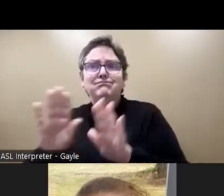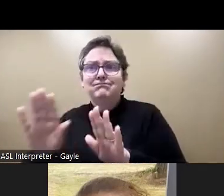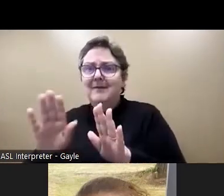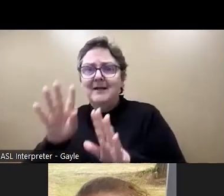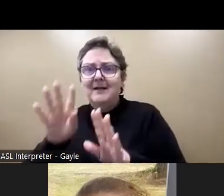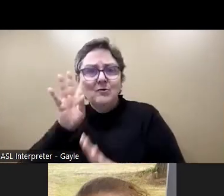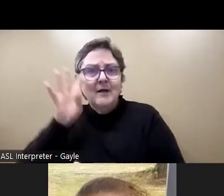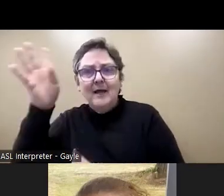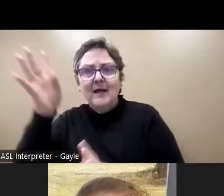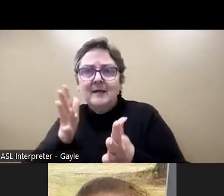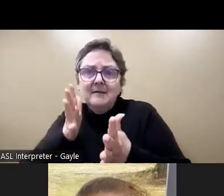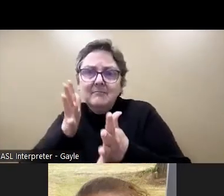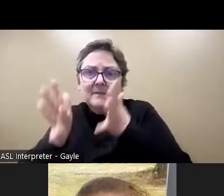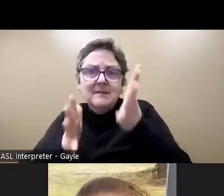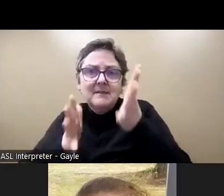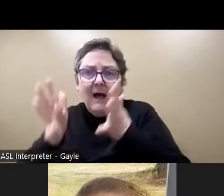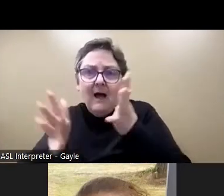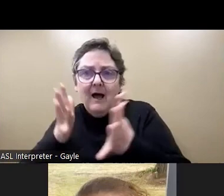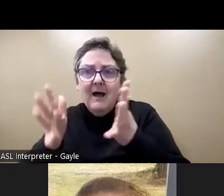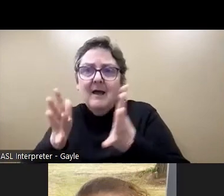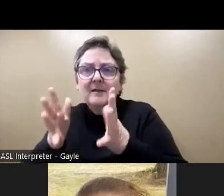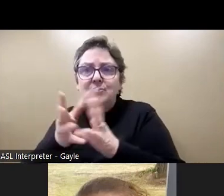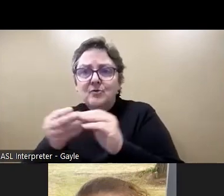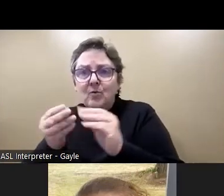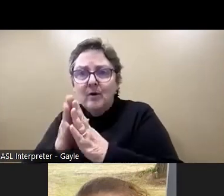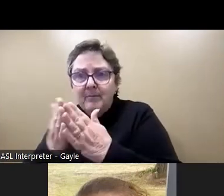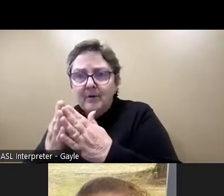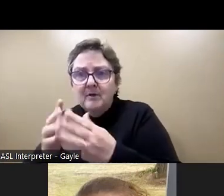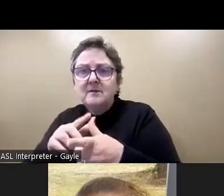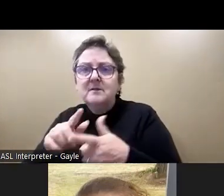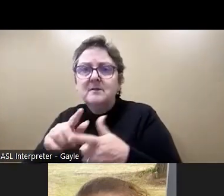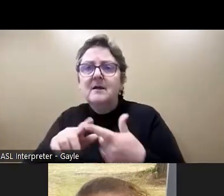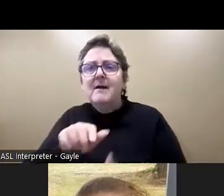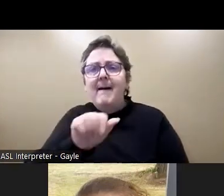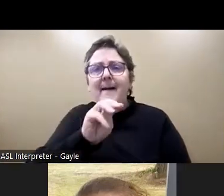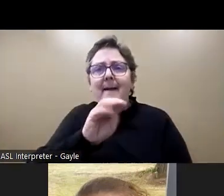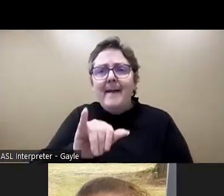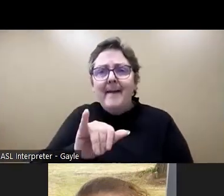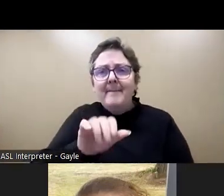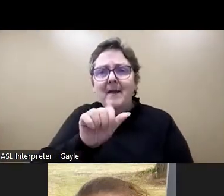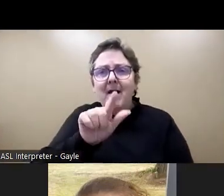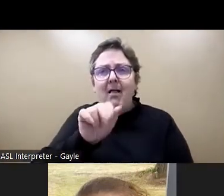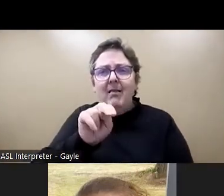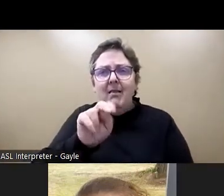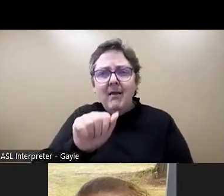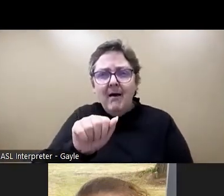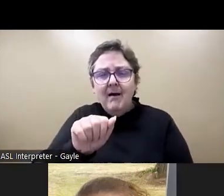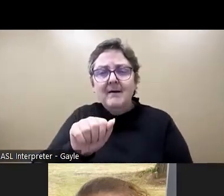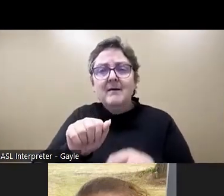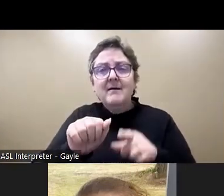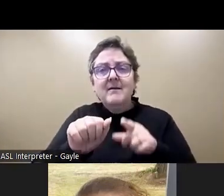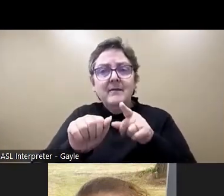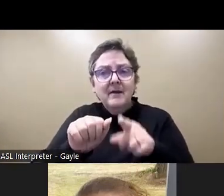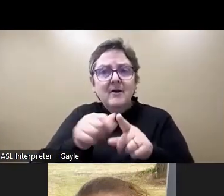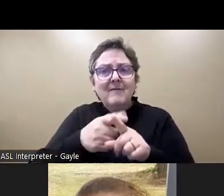We have Amy and Alana, organizations who have done the books